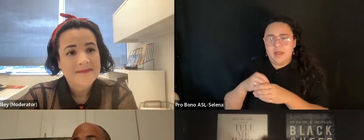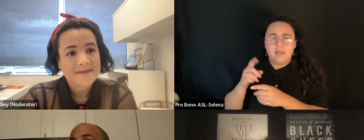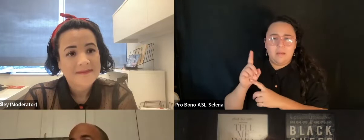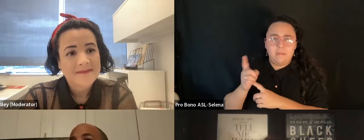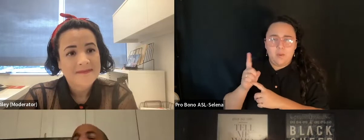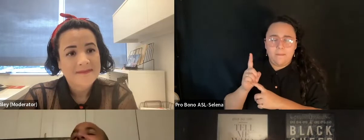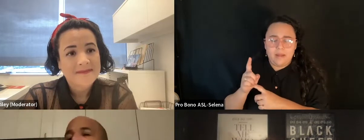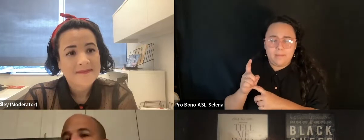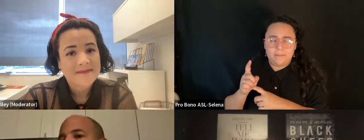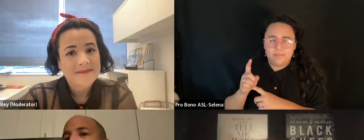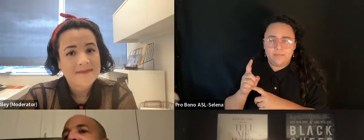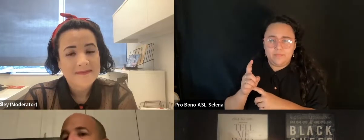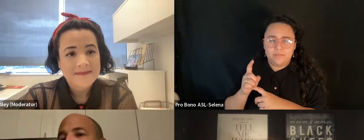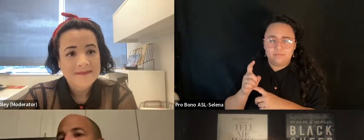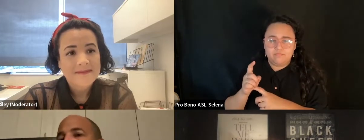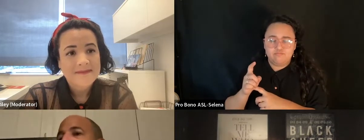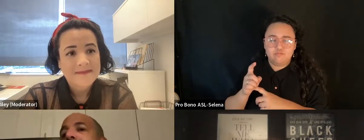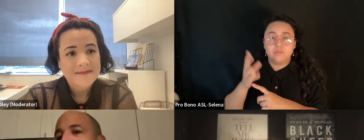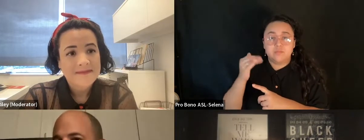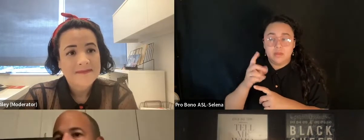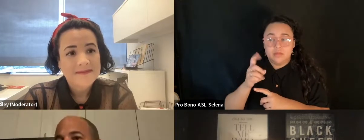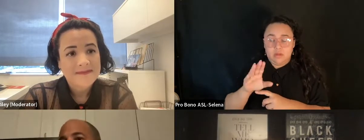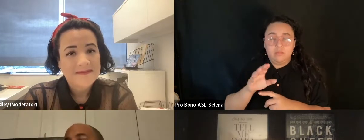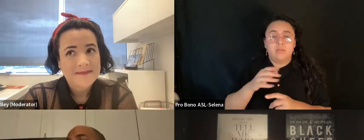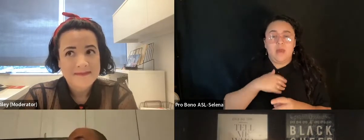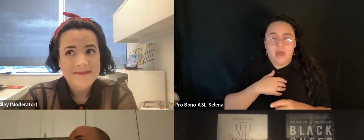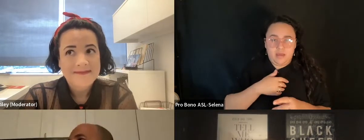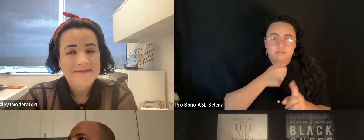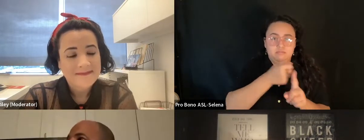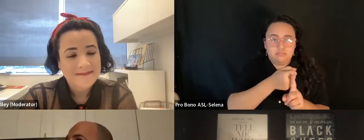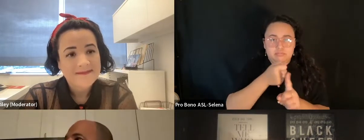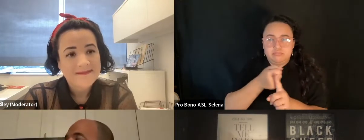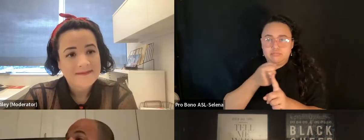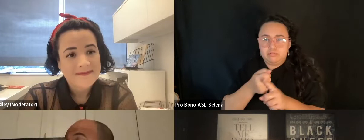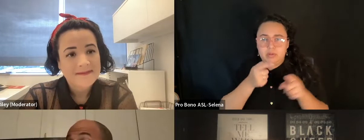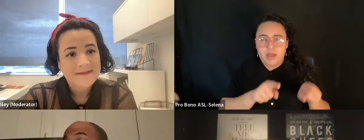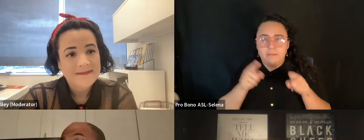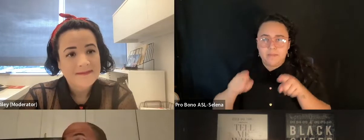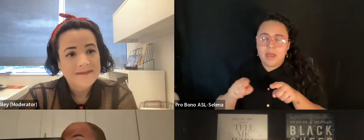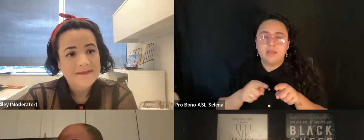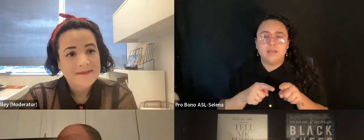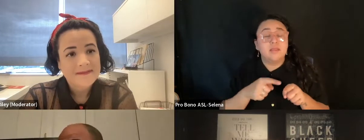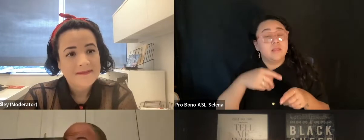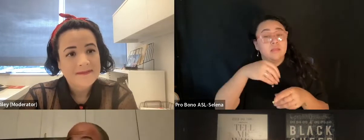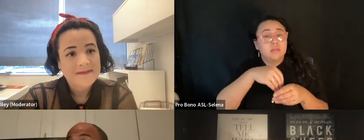revealing things as they happen contemporaneously. And there's a certain limitation to the form.